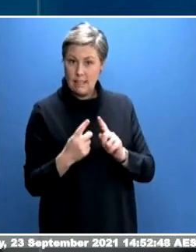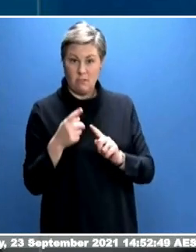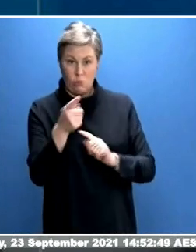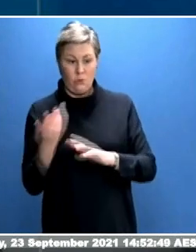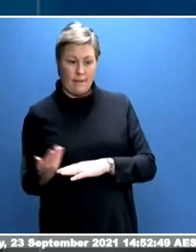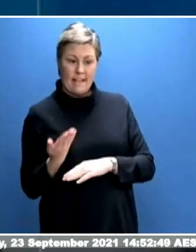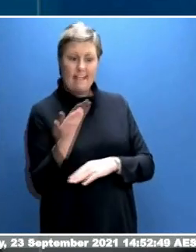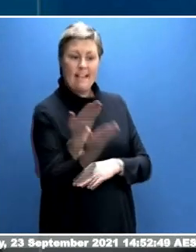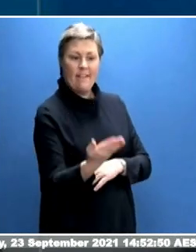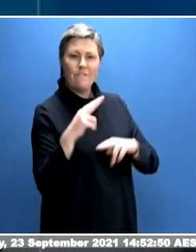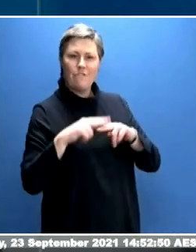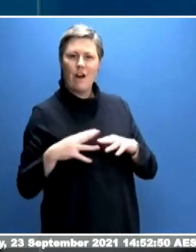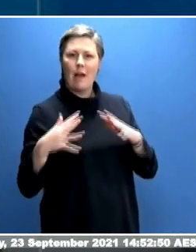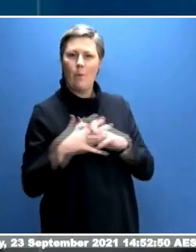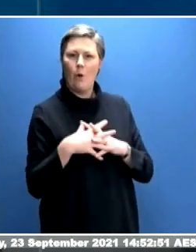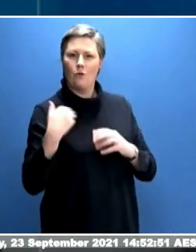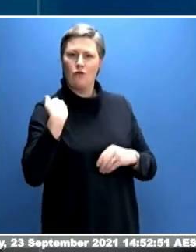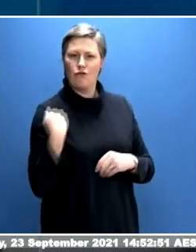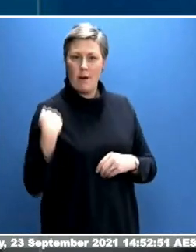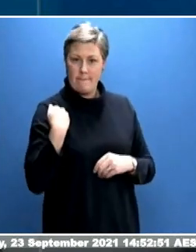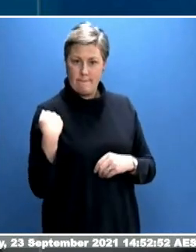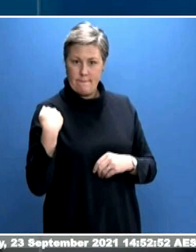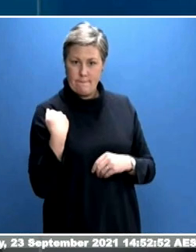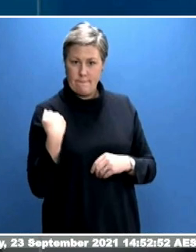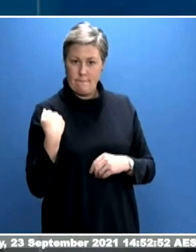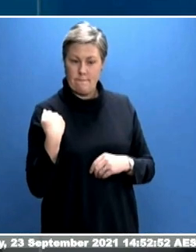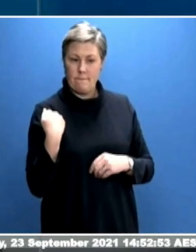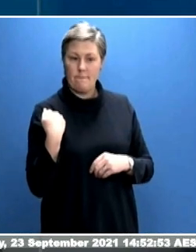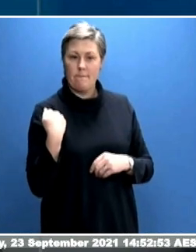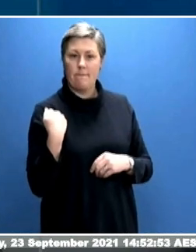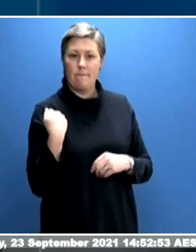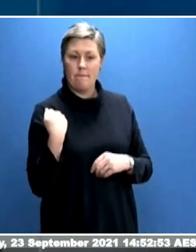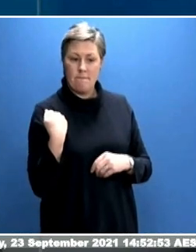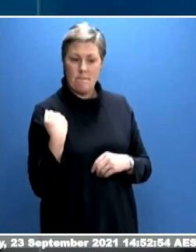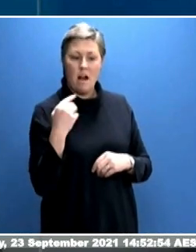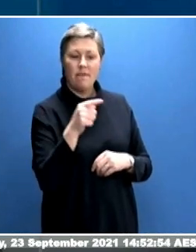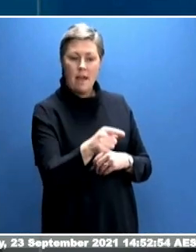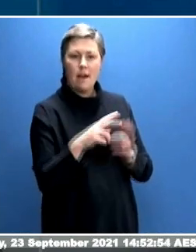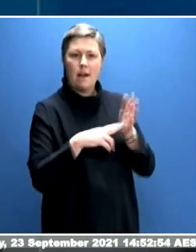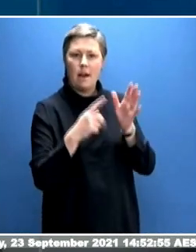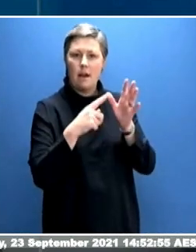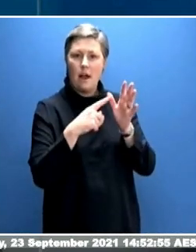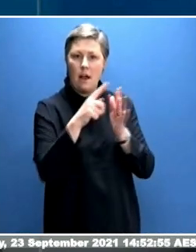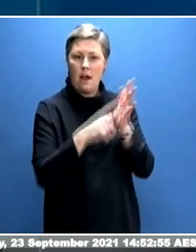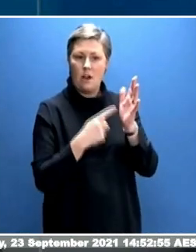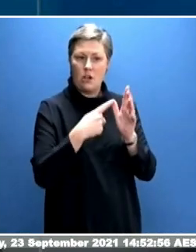of the framework document that the correspondence then came from NAAJA and the NT Legal Aid Commission?